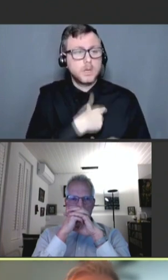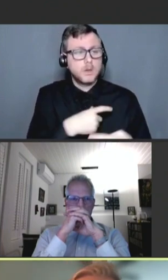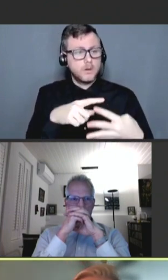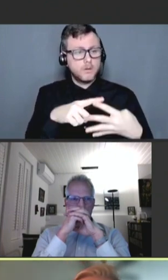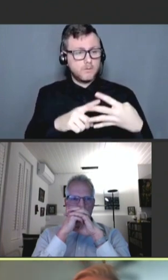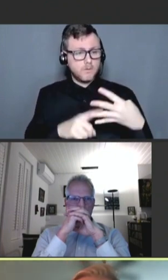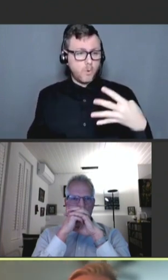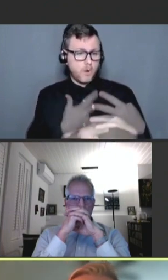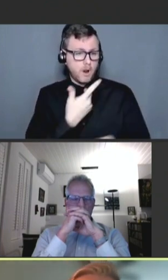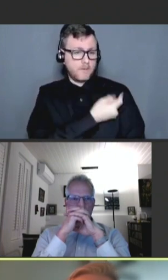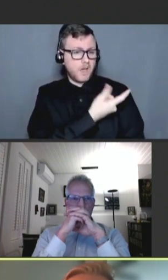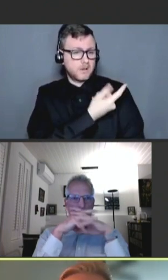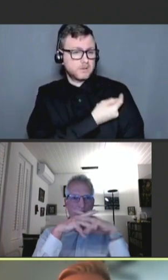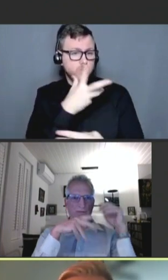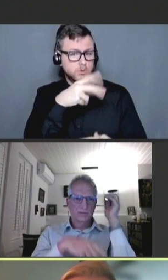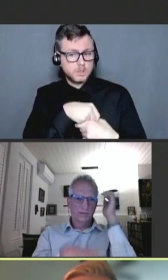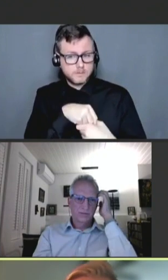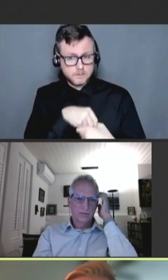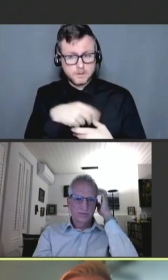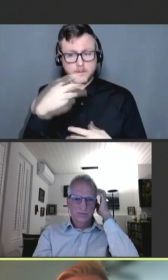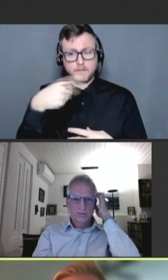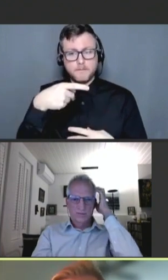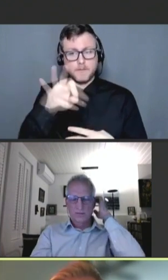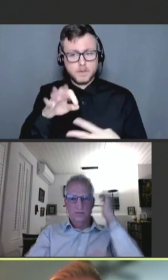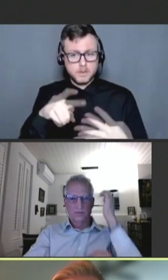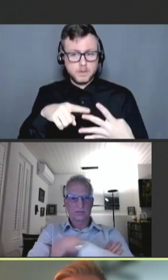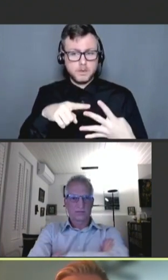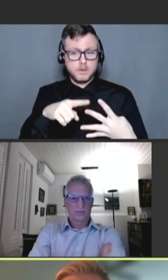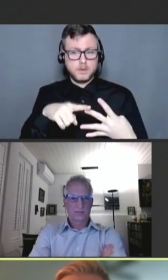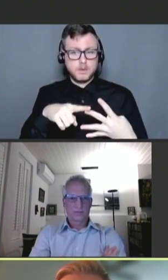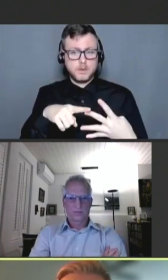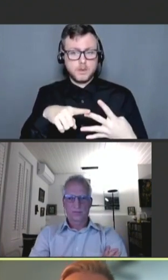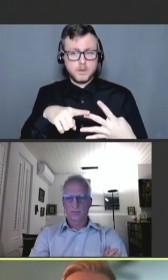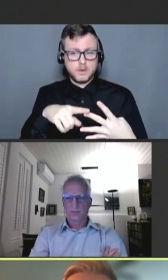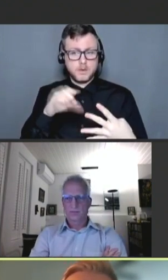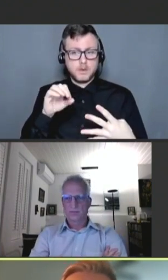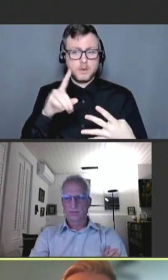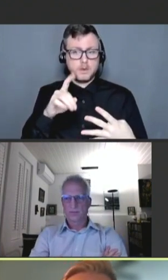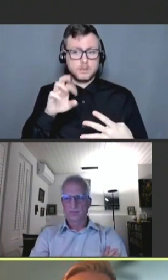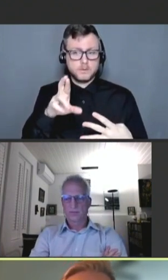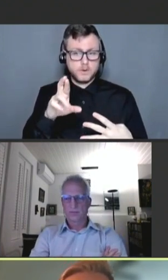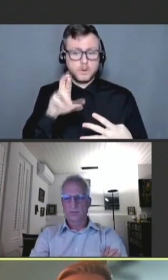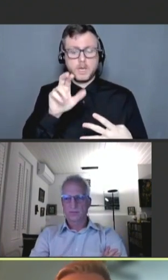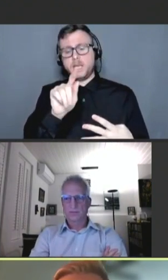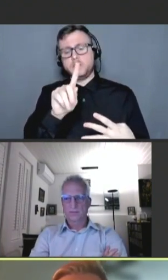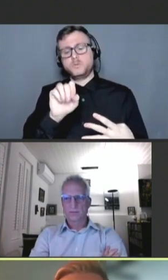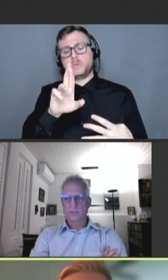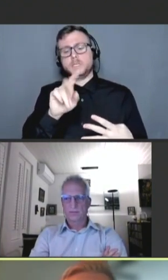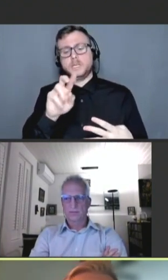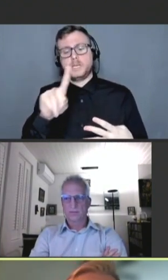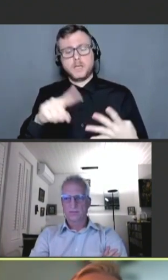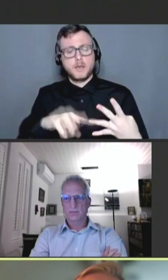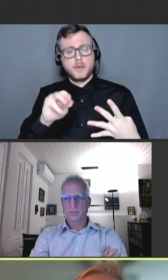vaccinations that were included. That's the Pfizer, Oxford AstraZeneca, Moderna, and Jansen.